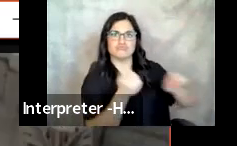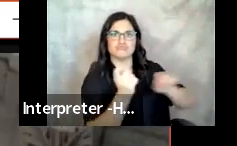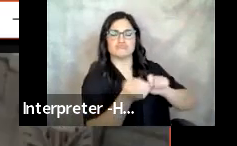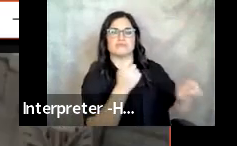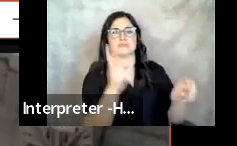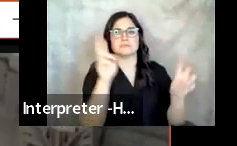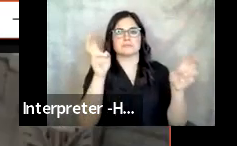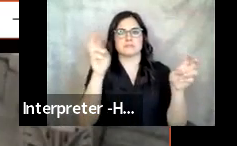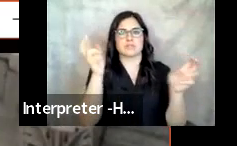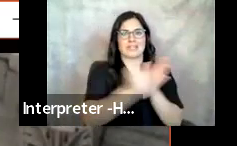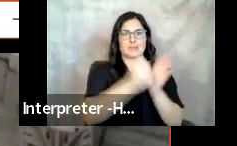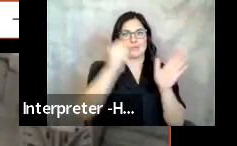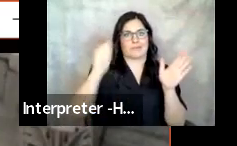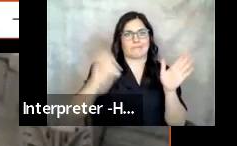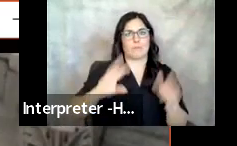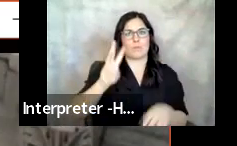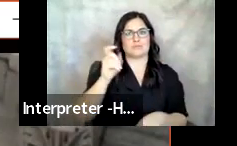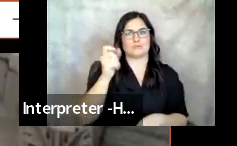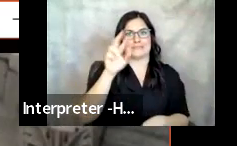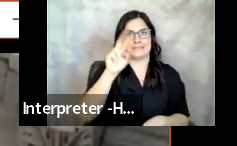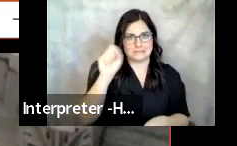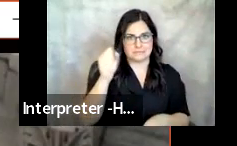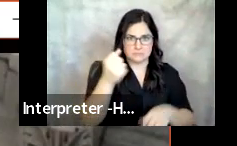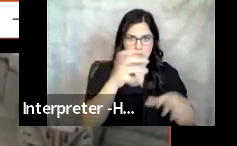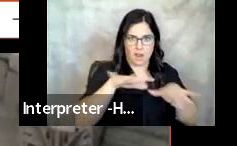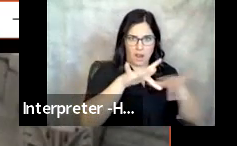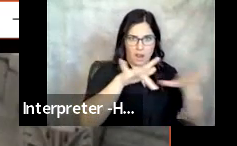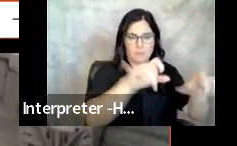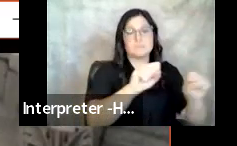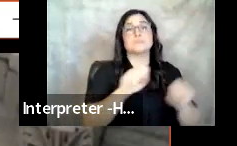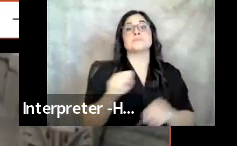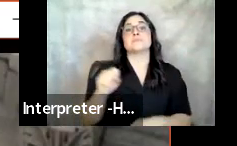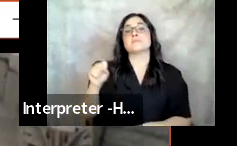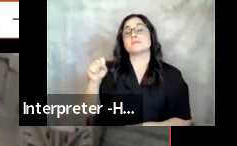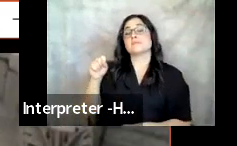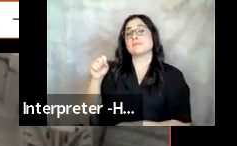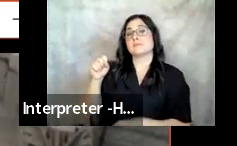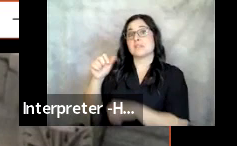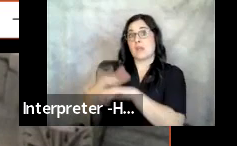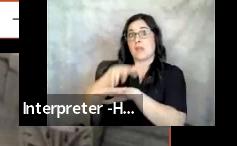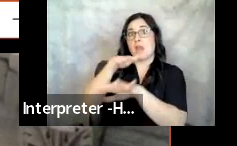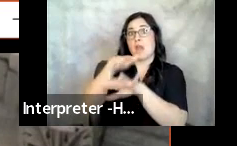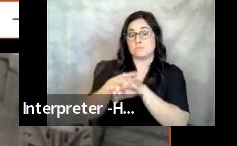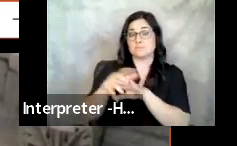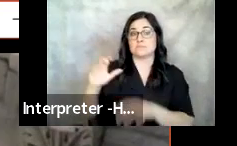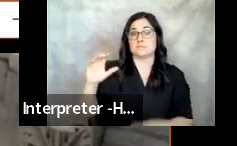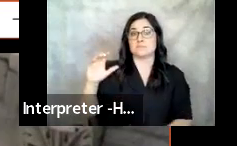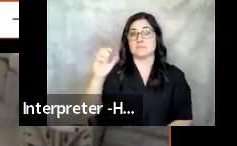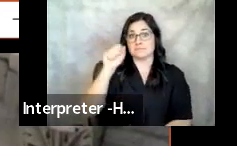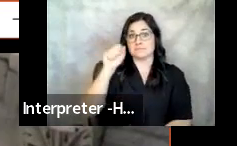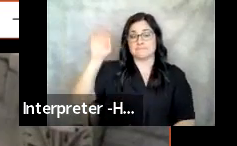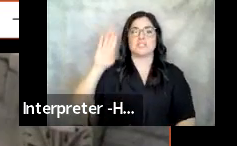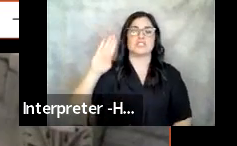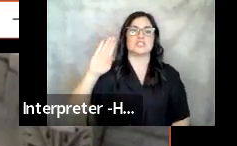And then the next scene. Is a story of a. Native American family. A so-called chief. With his head in his hands.